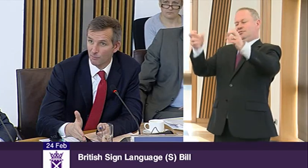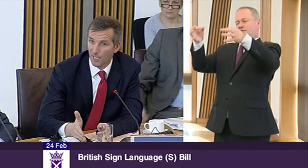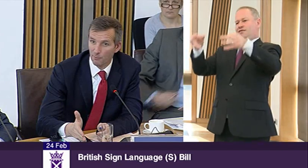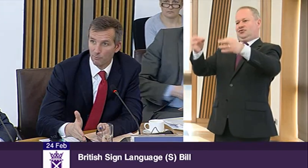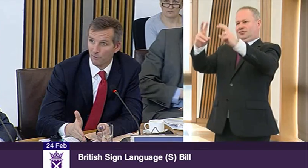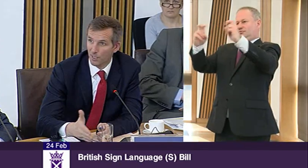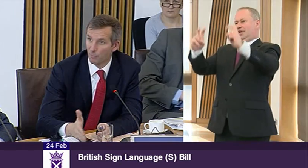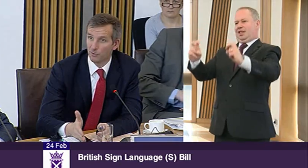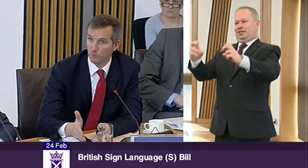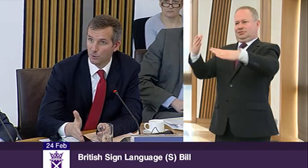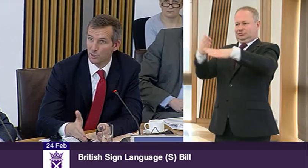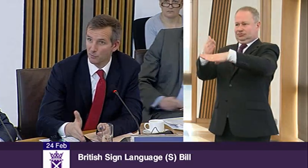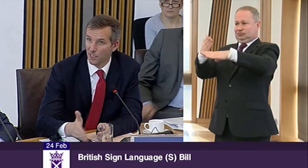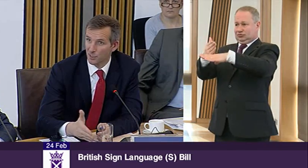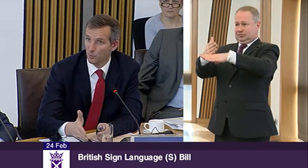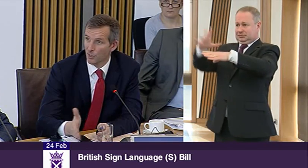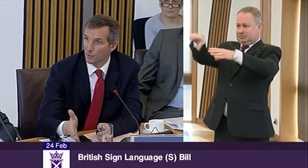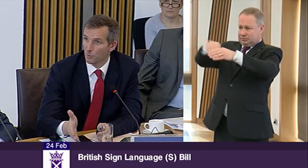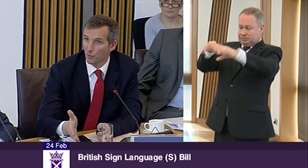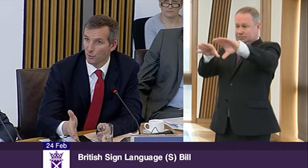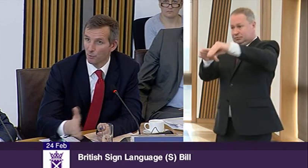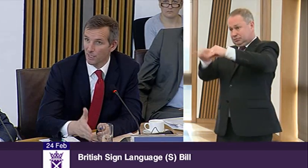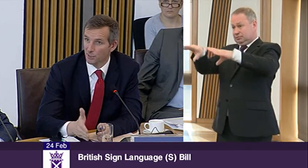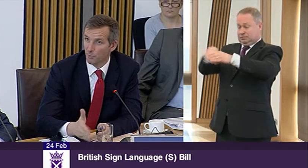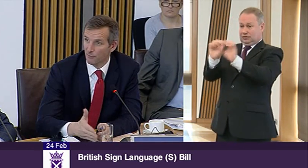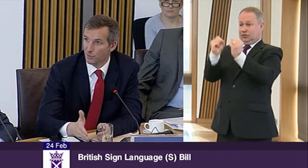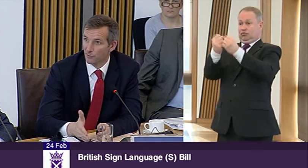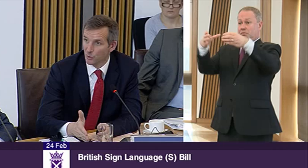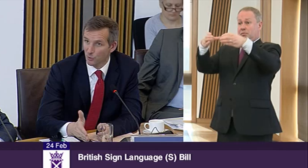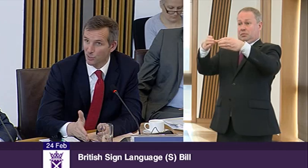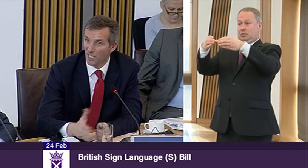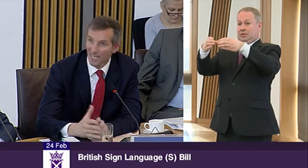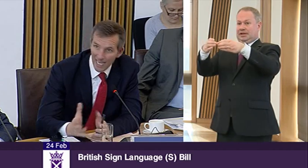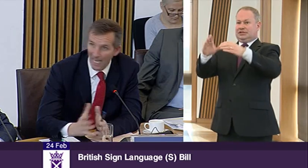job functions that provide a persuasive case as to why they should be on the group. I suspect